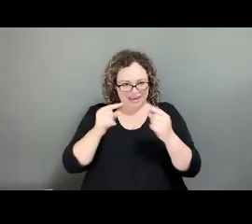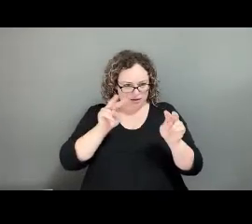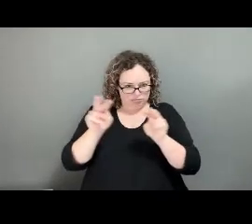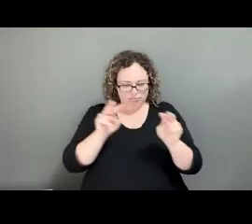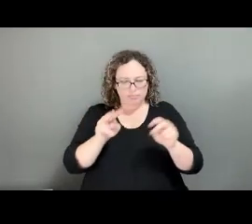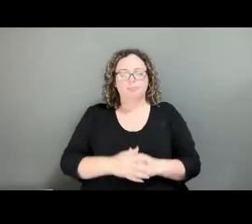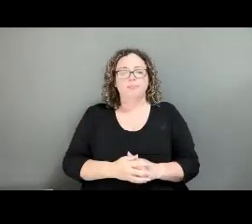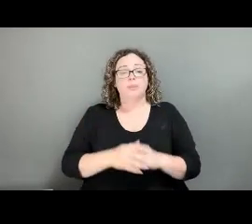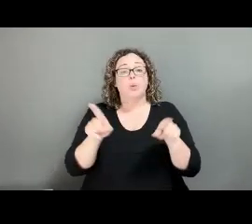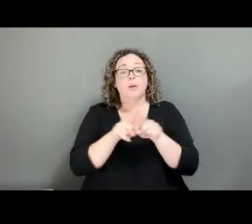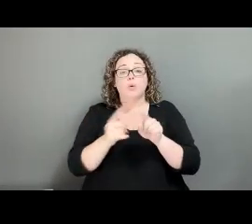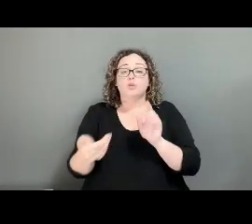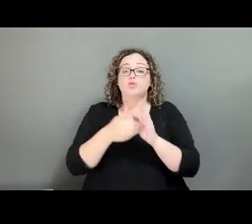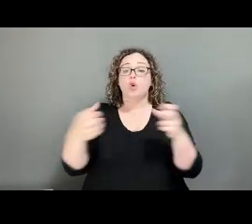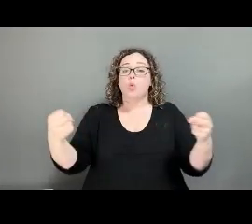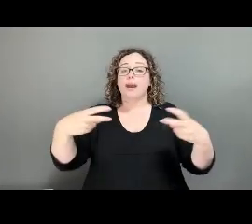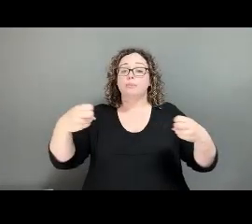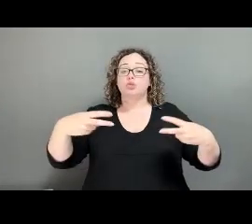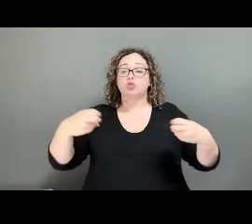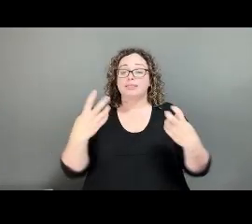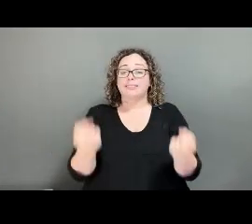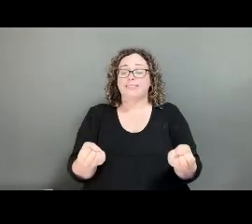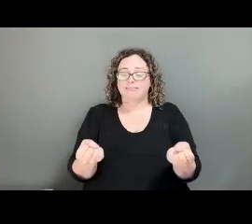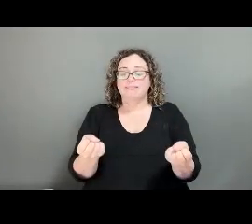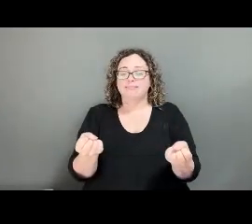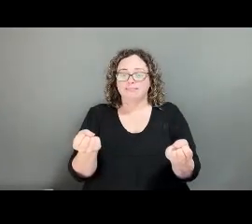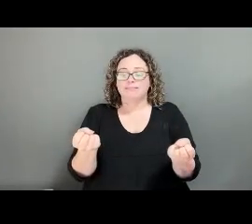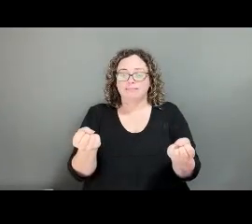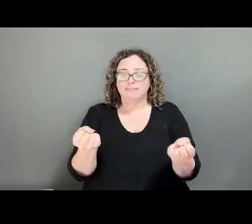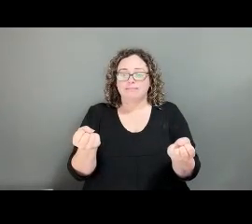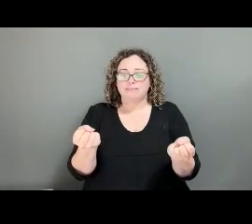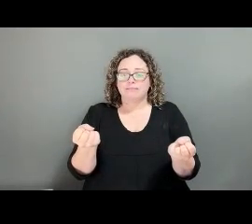which should be running on the bottom of the screen.